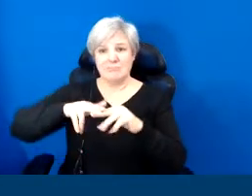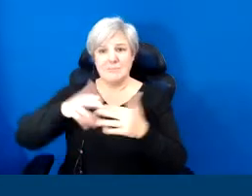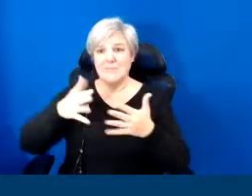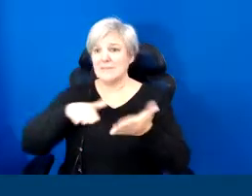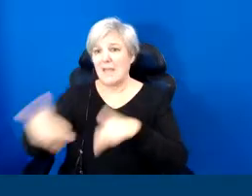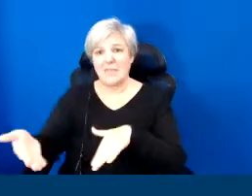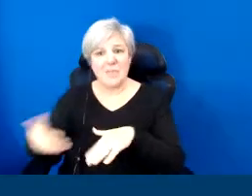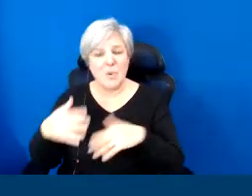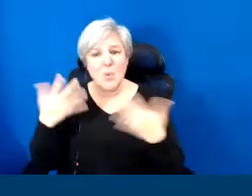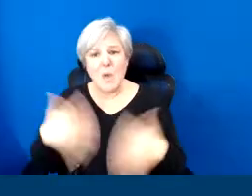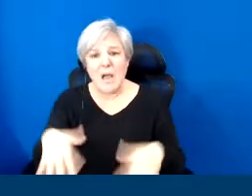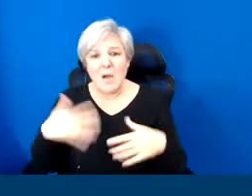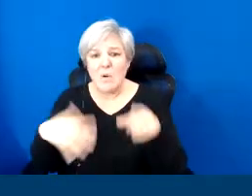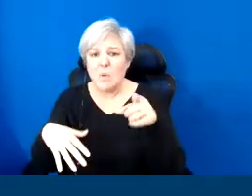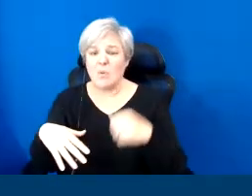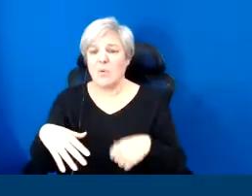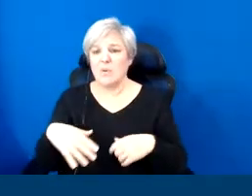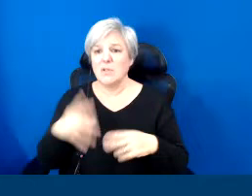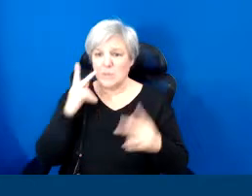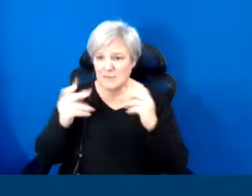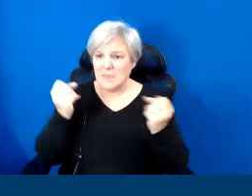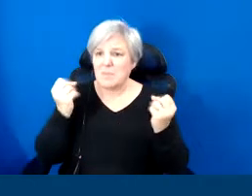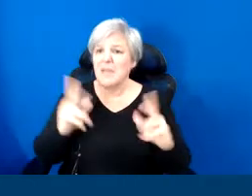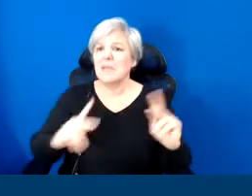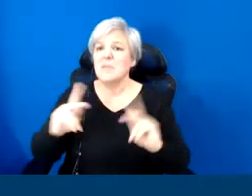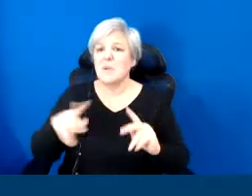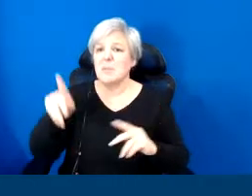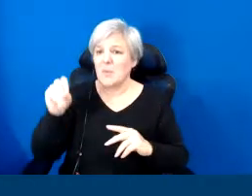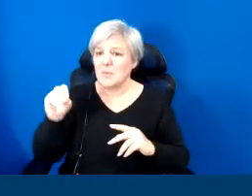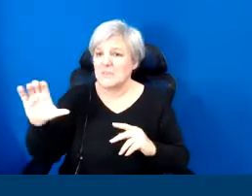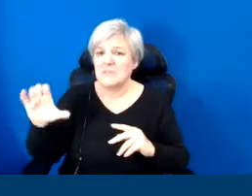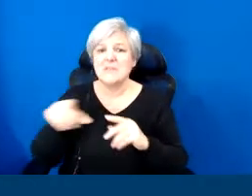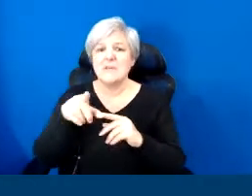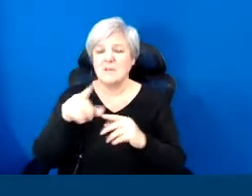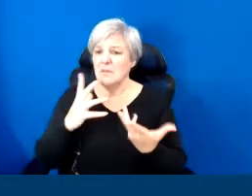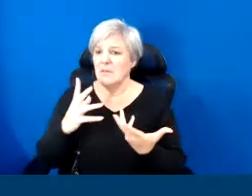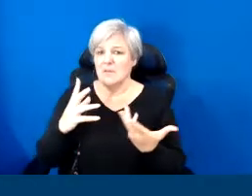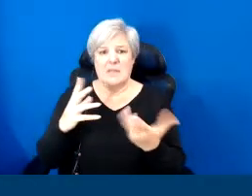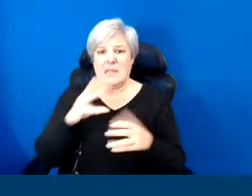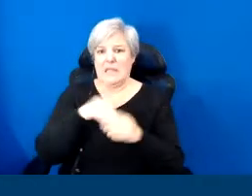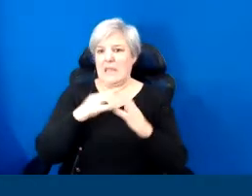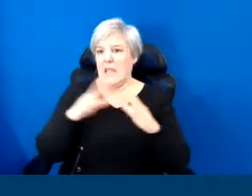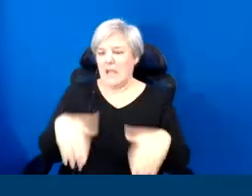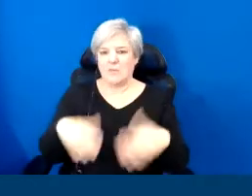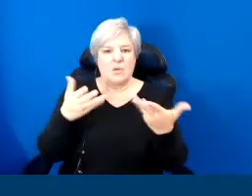And if you as you look at people of color, you notice that there are some difference in housing, things that were present before the pandemic.